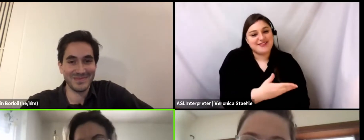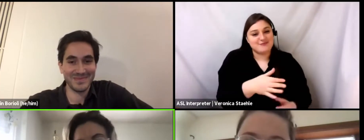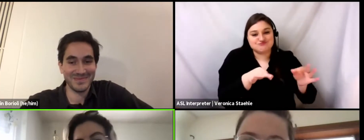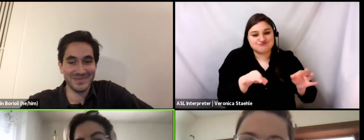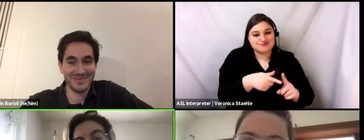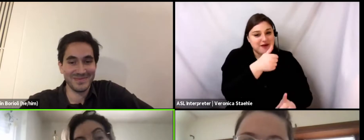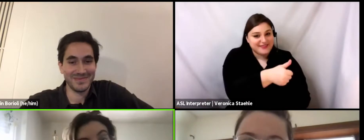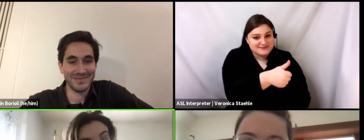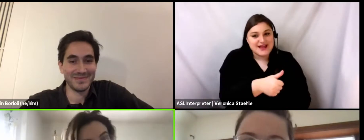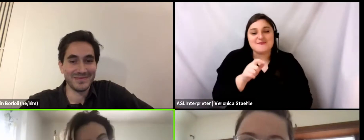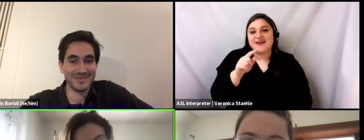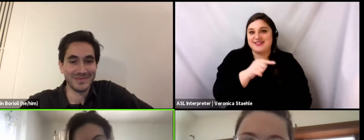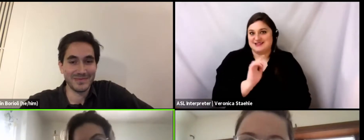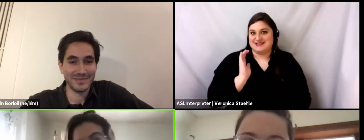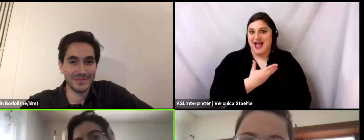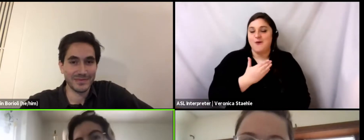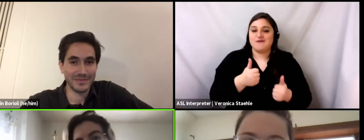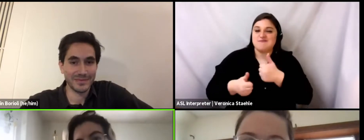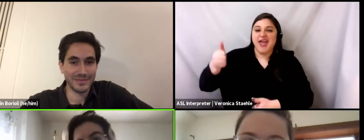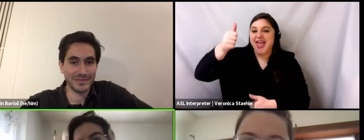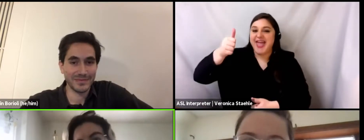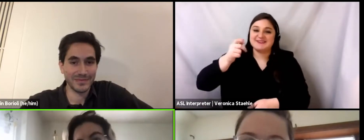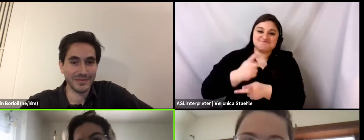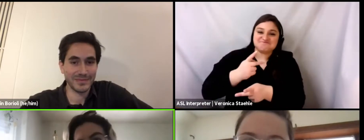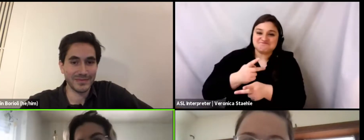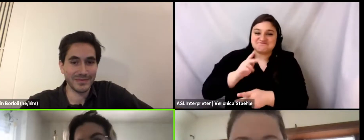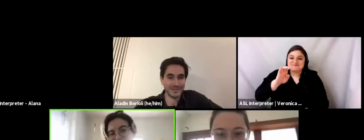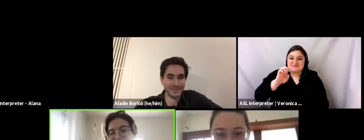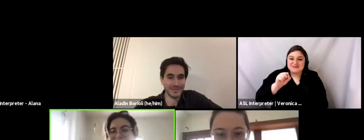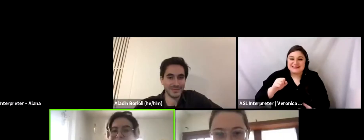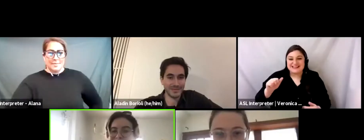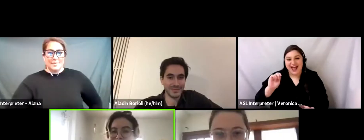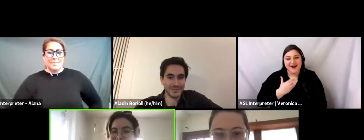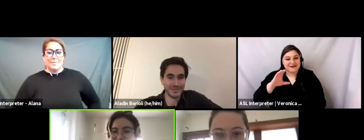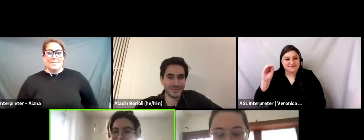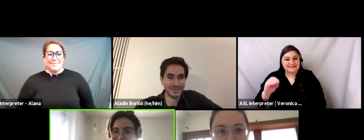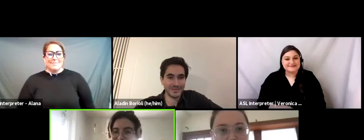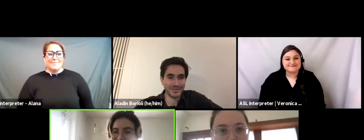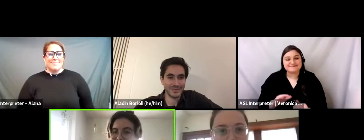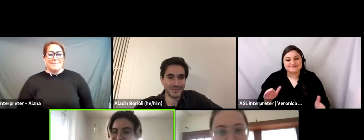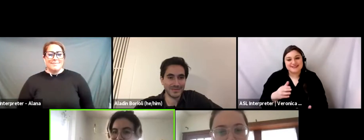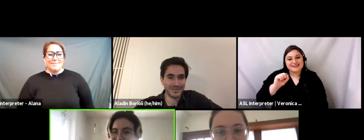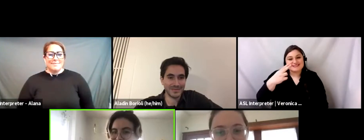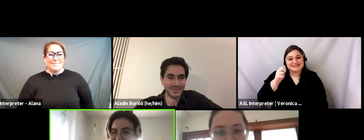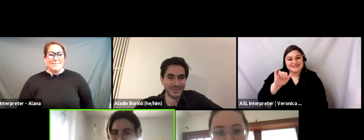They are our head beekeeper at Best Bees. So Shay. >> SHAY: